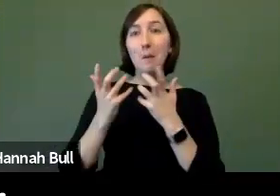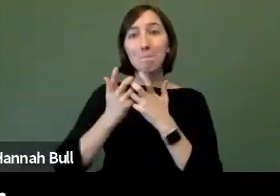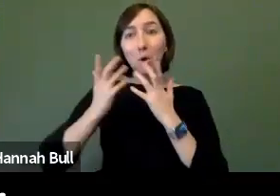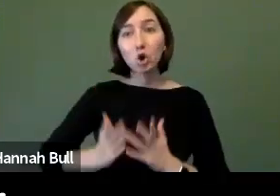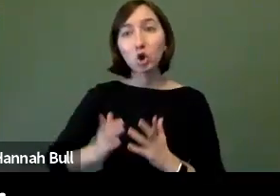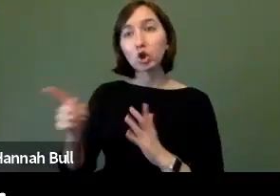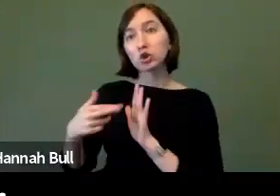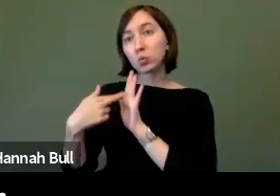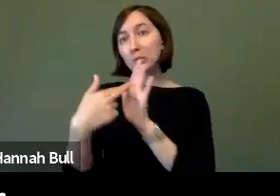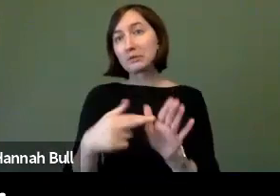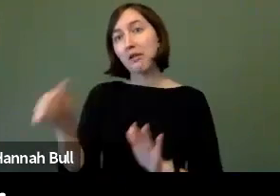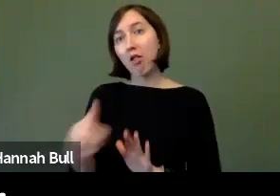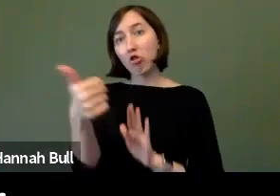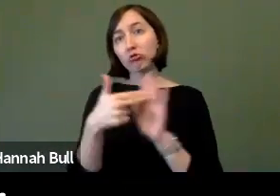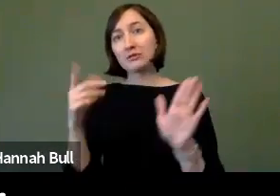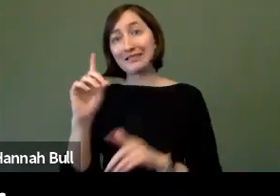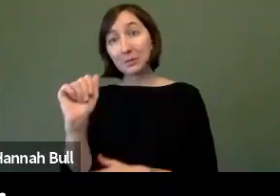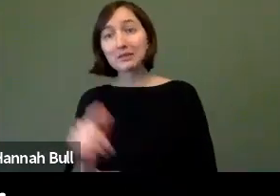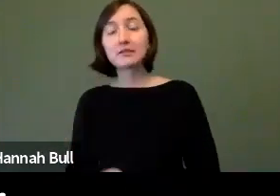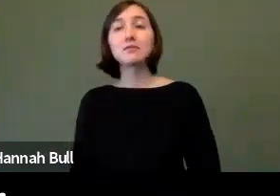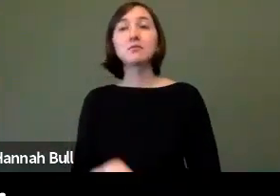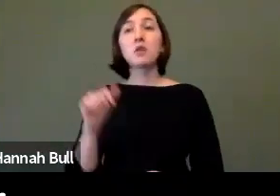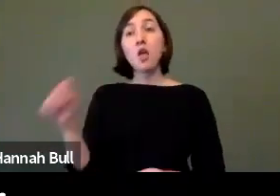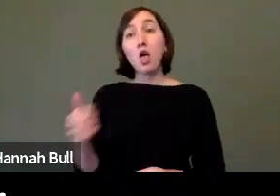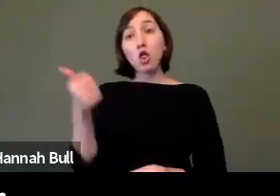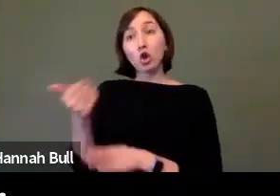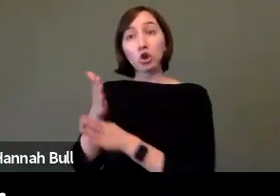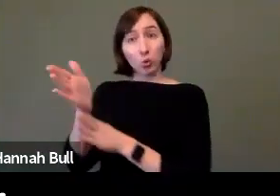in other arenas to host. We were doing weekly calls